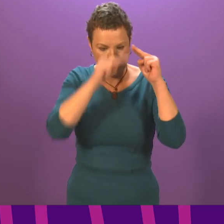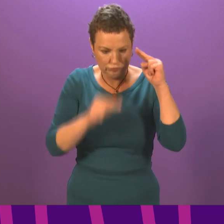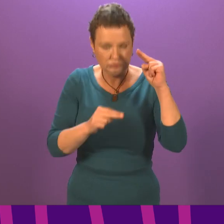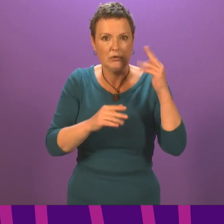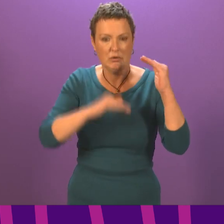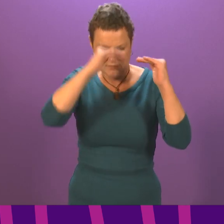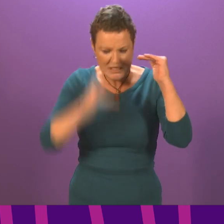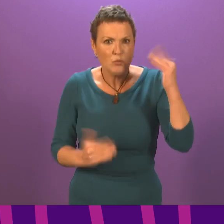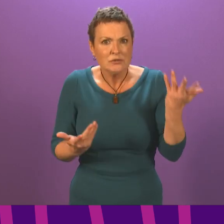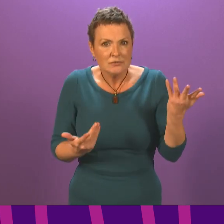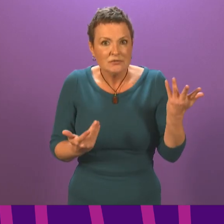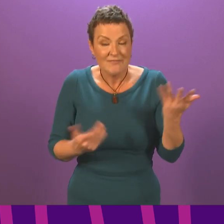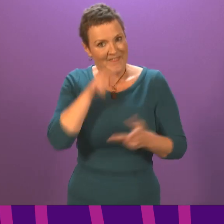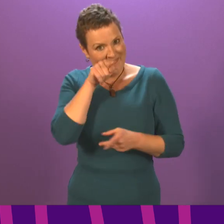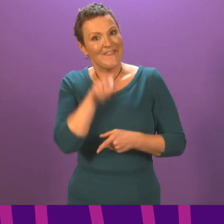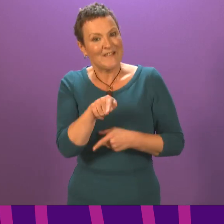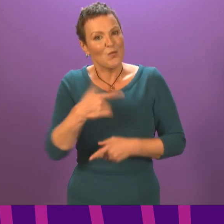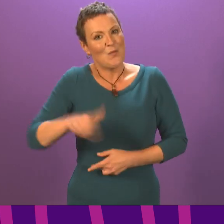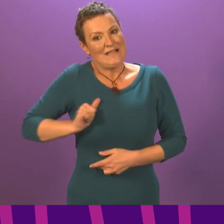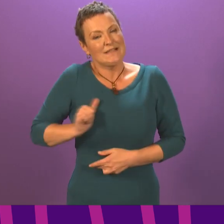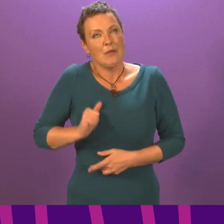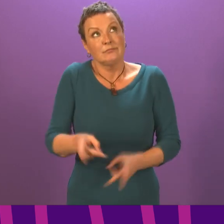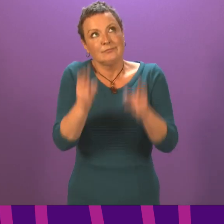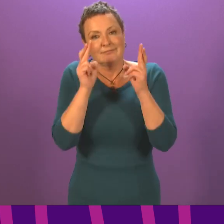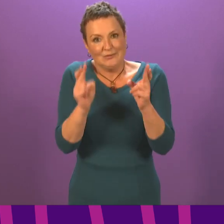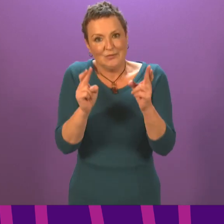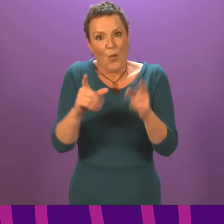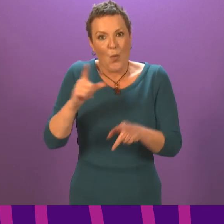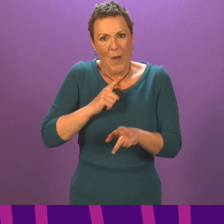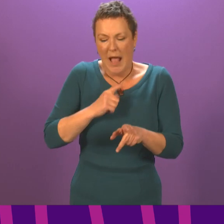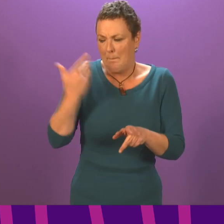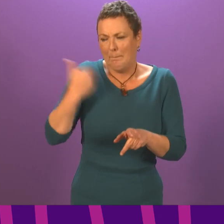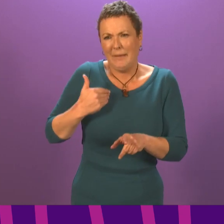cent. That is in line with what we expected and hoped for, given the previous low rates